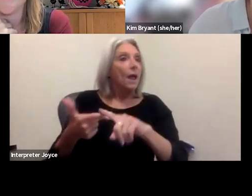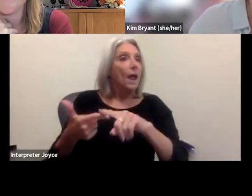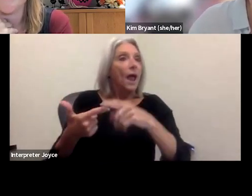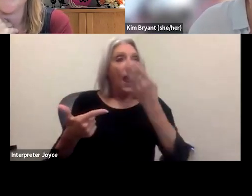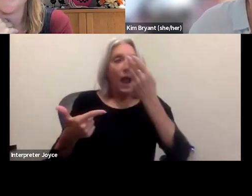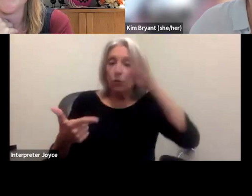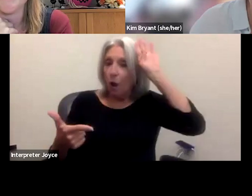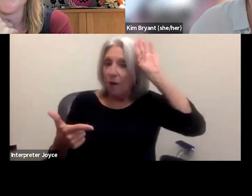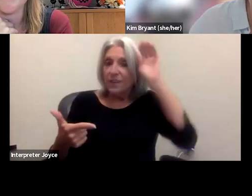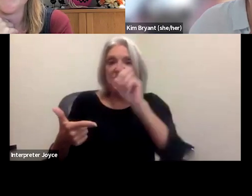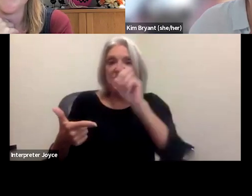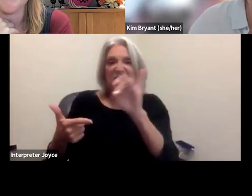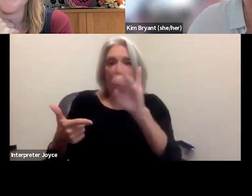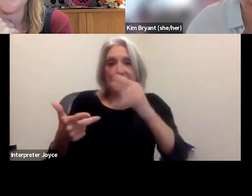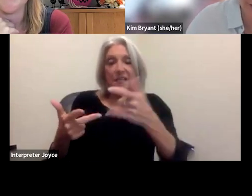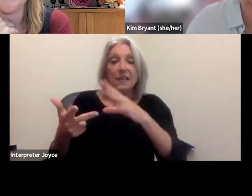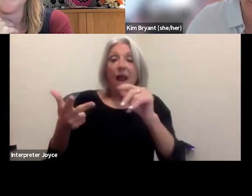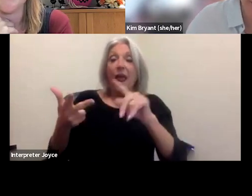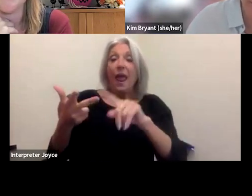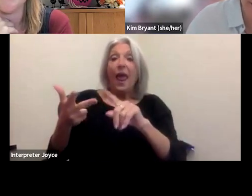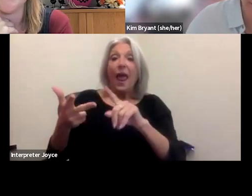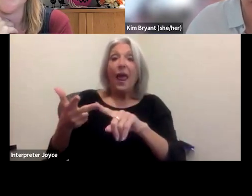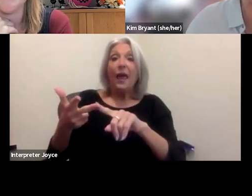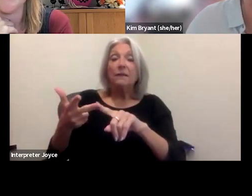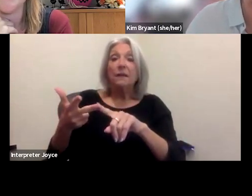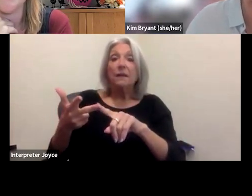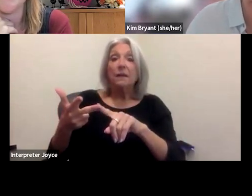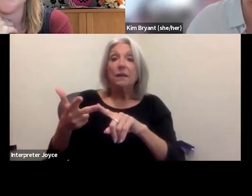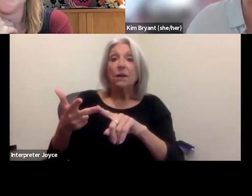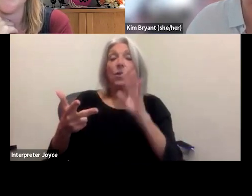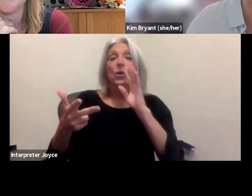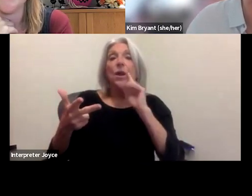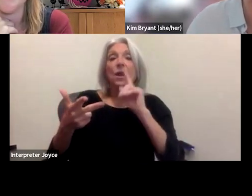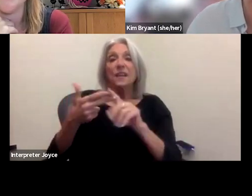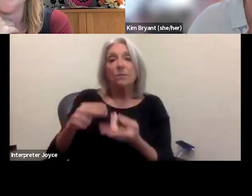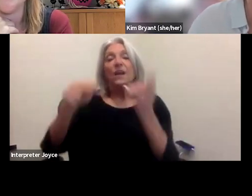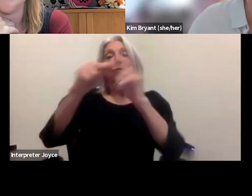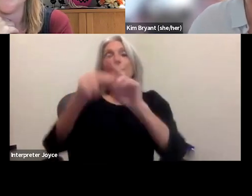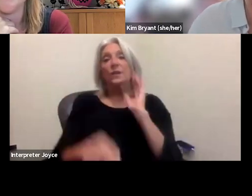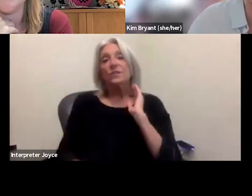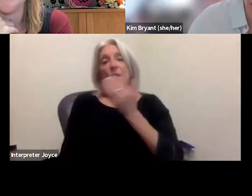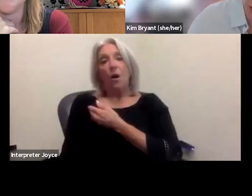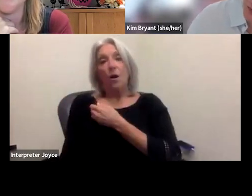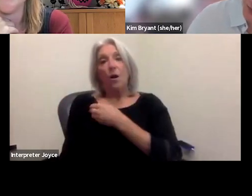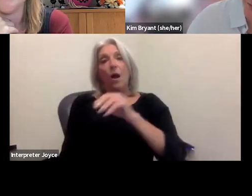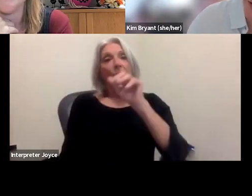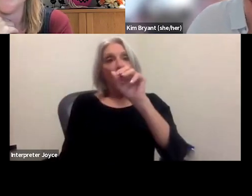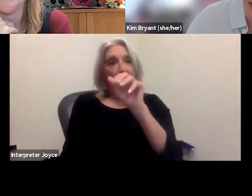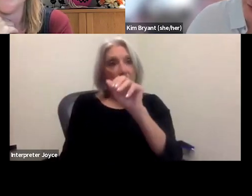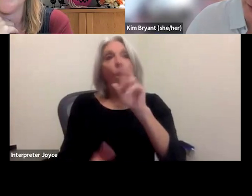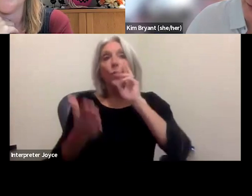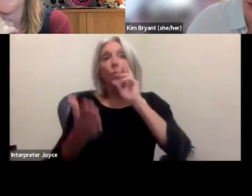And in general, it leveled up our R&D practices. This is the first group of consultants